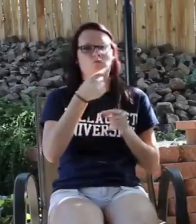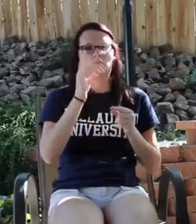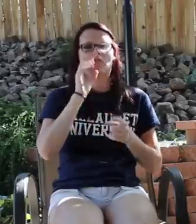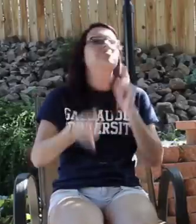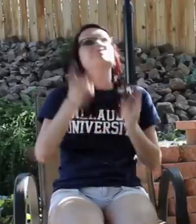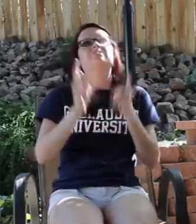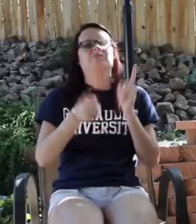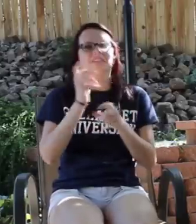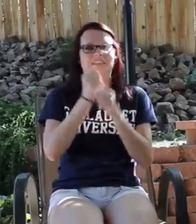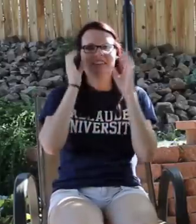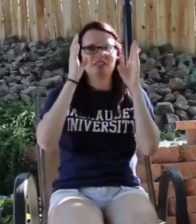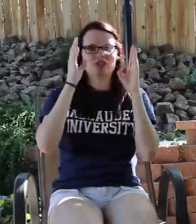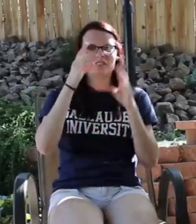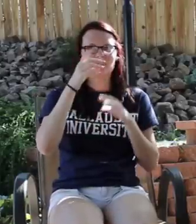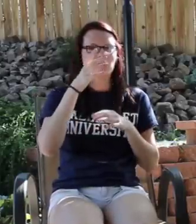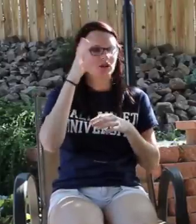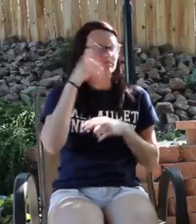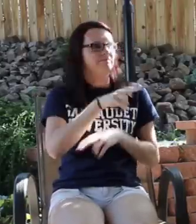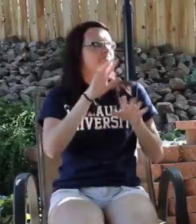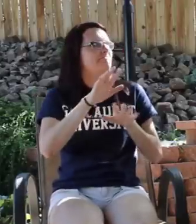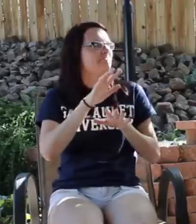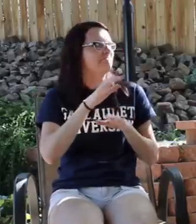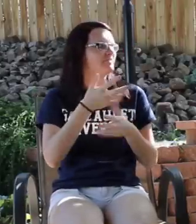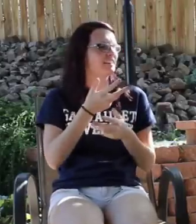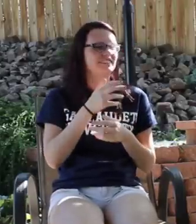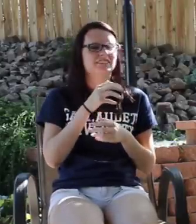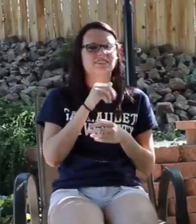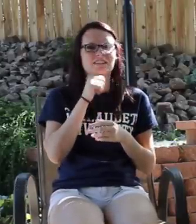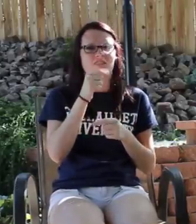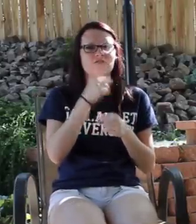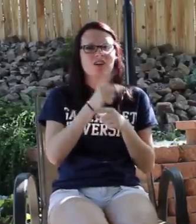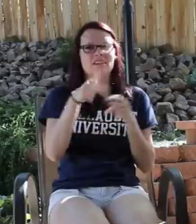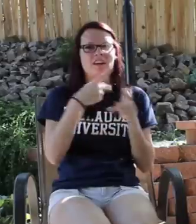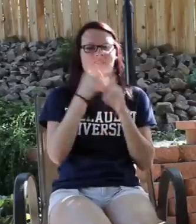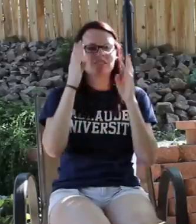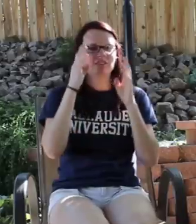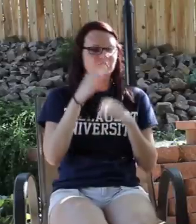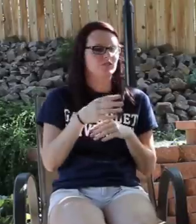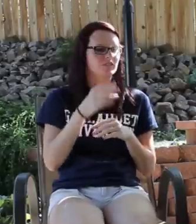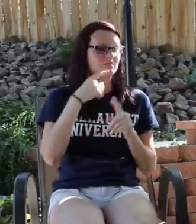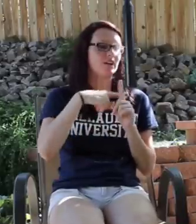Some friends we know whose parents don't Sign, have to act out to get their parents' attention,